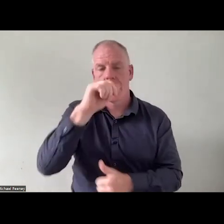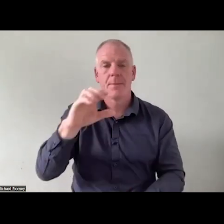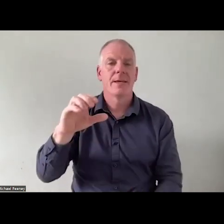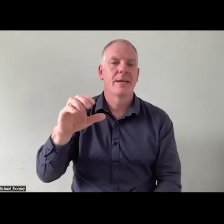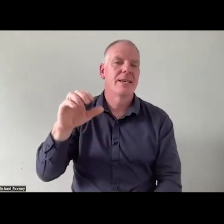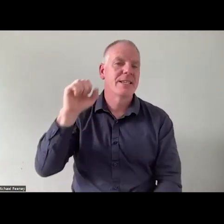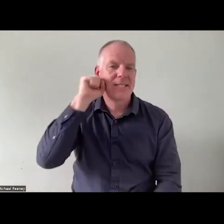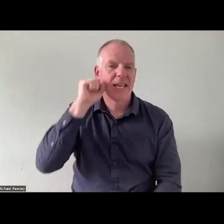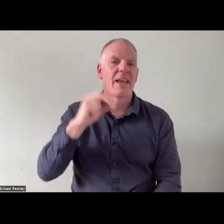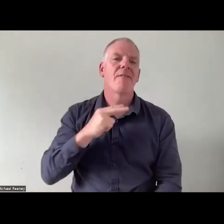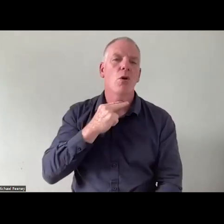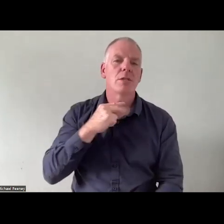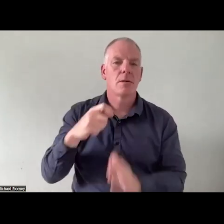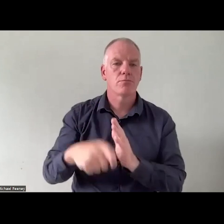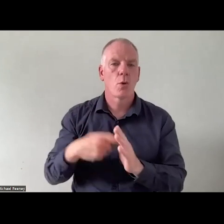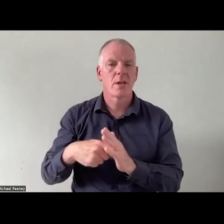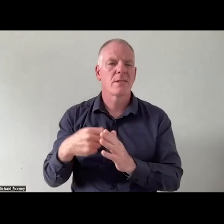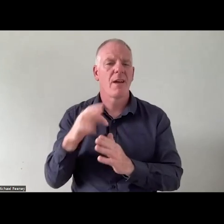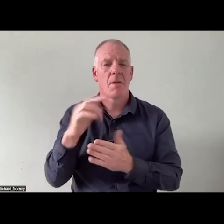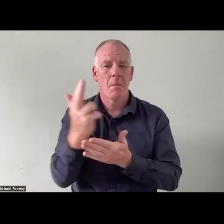which was Arts Council funded,